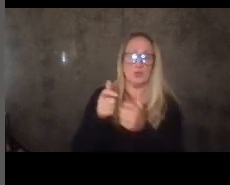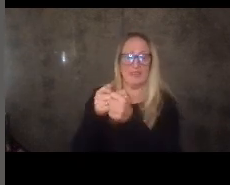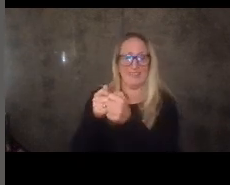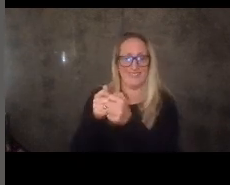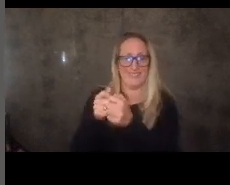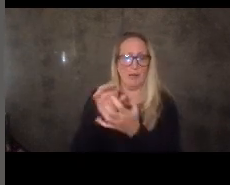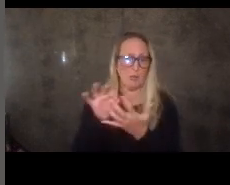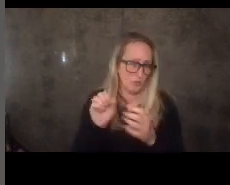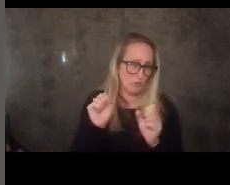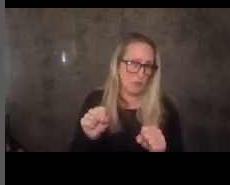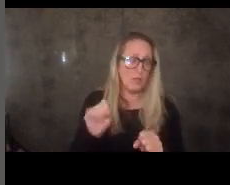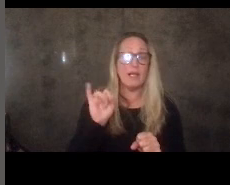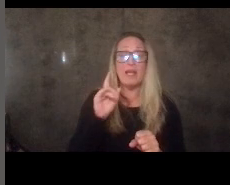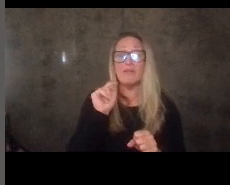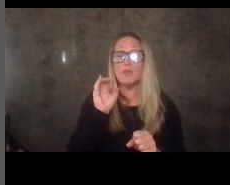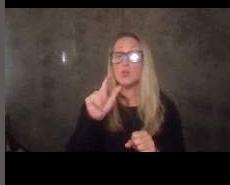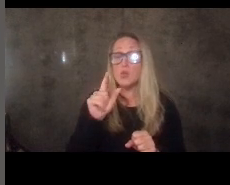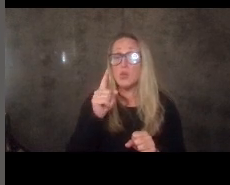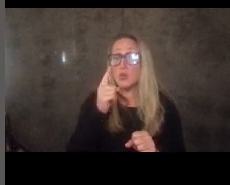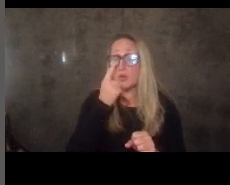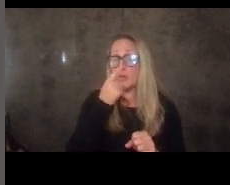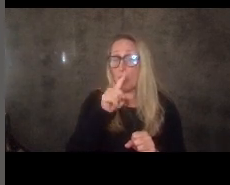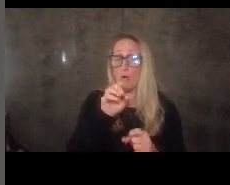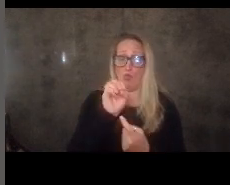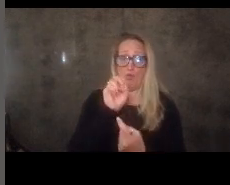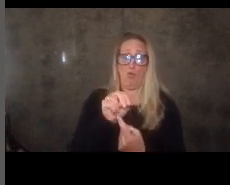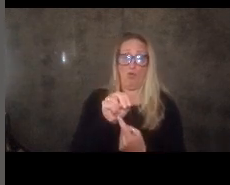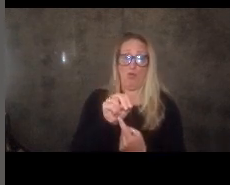So if you have a tool to turn on that allow you to communicate